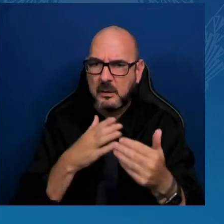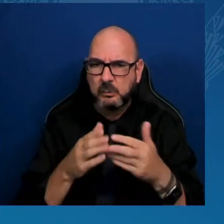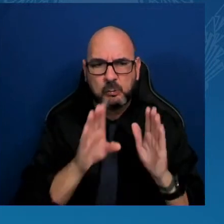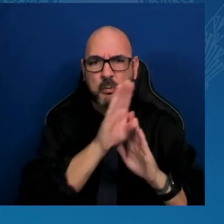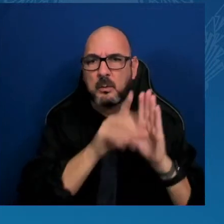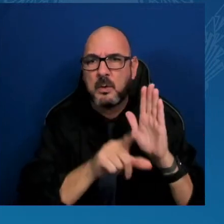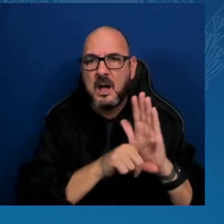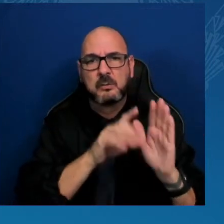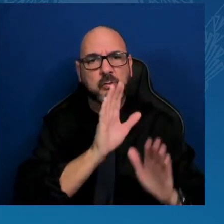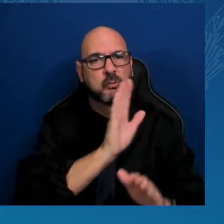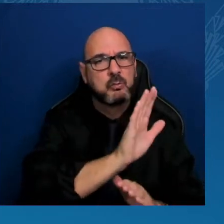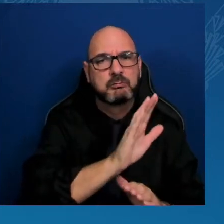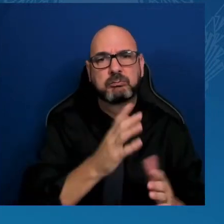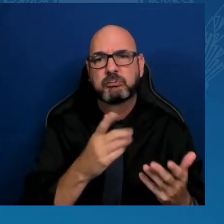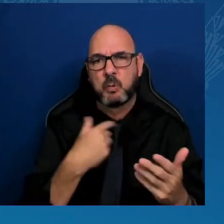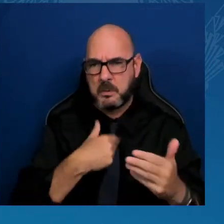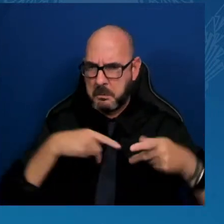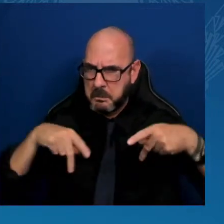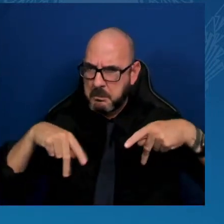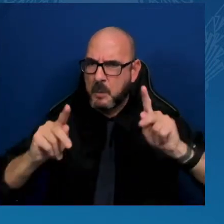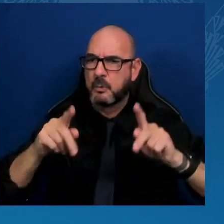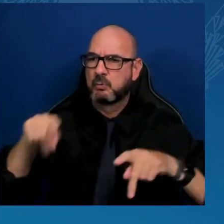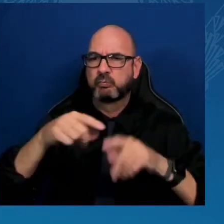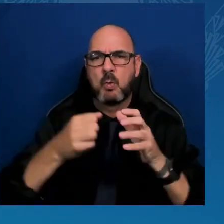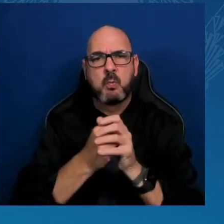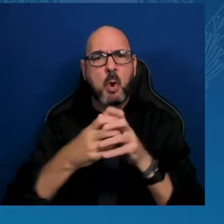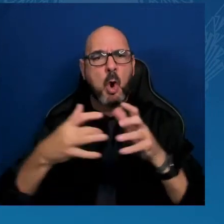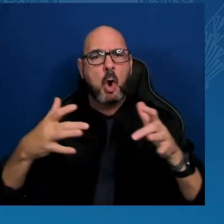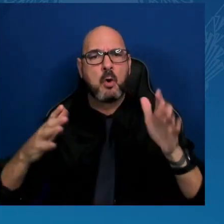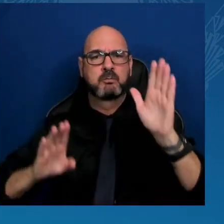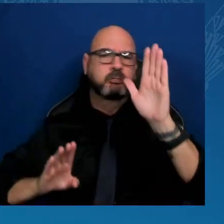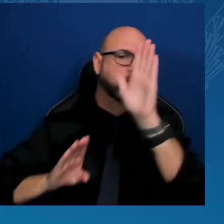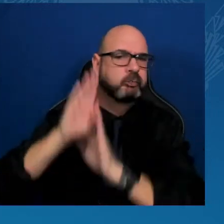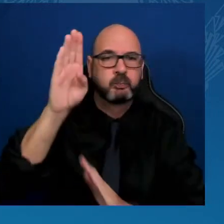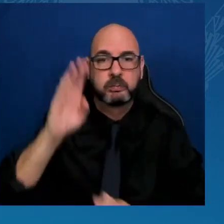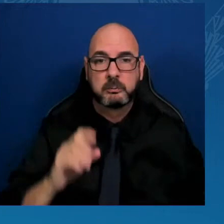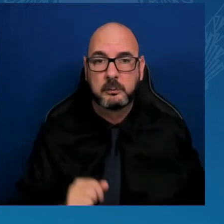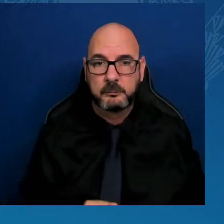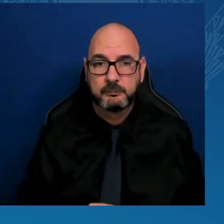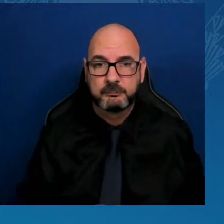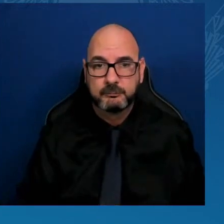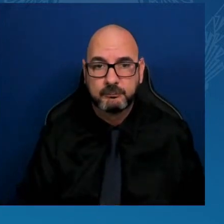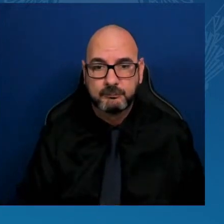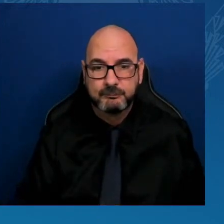And as we do so, let us fight with optimism,